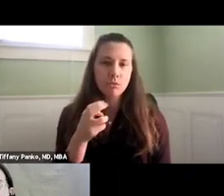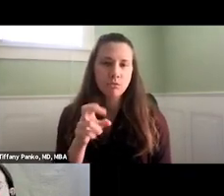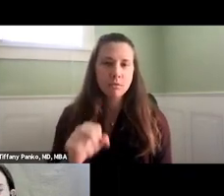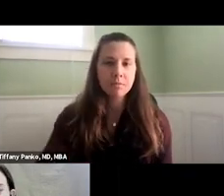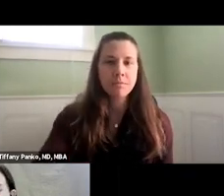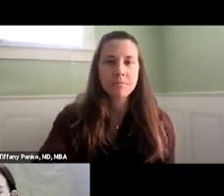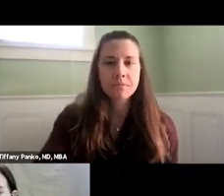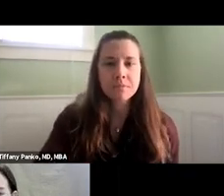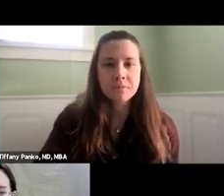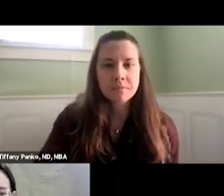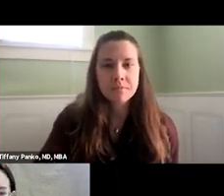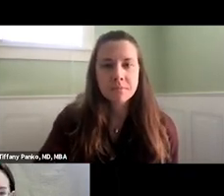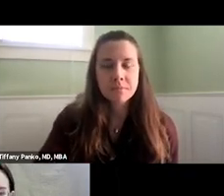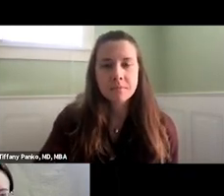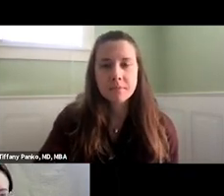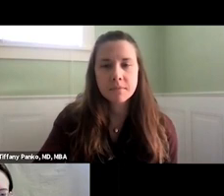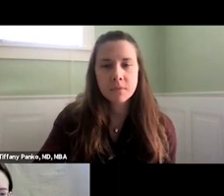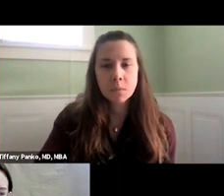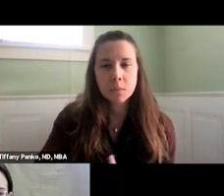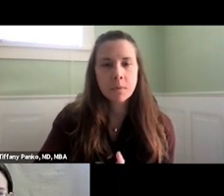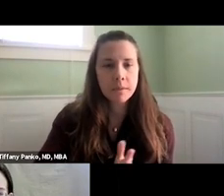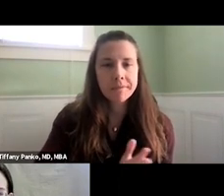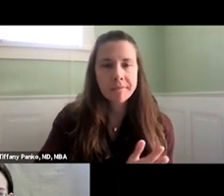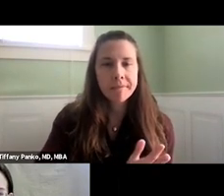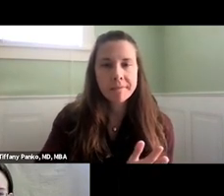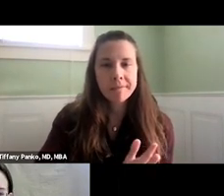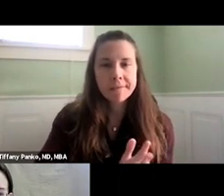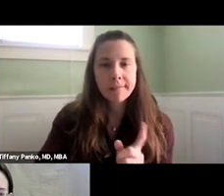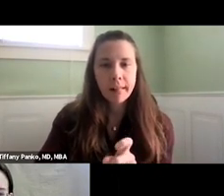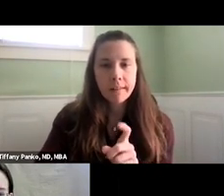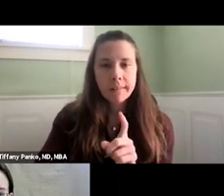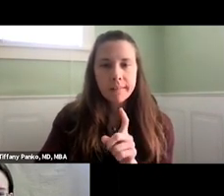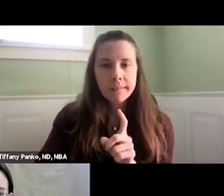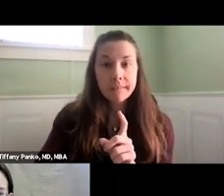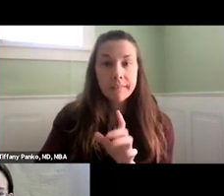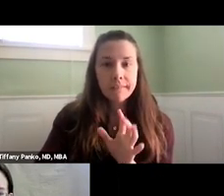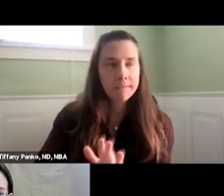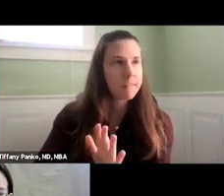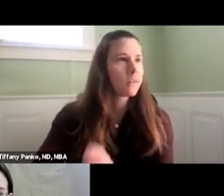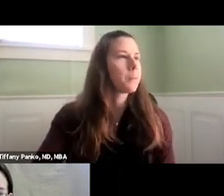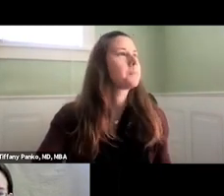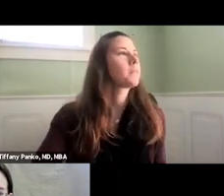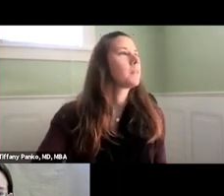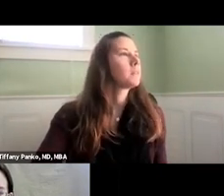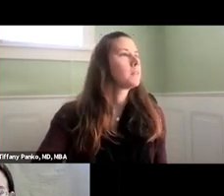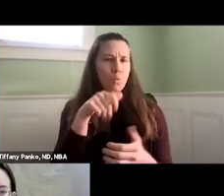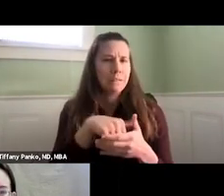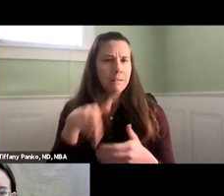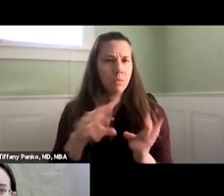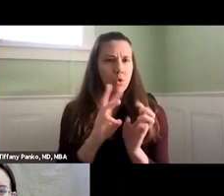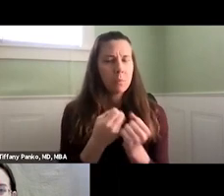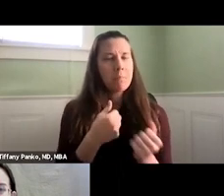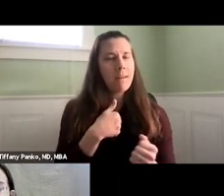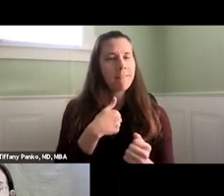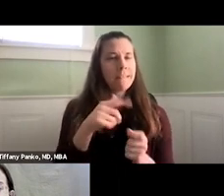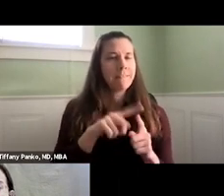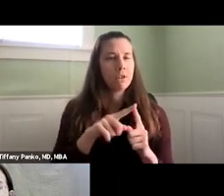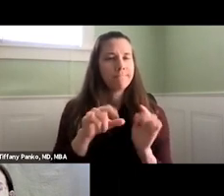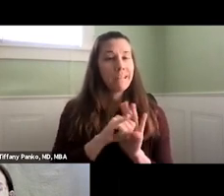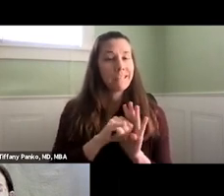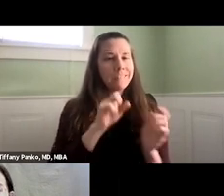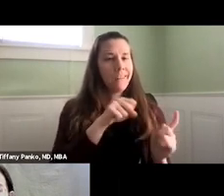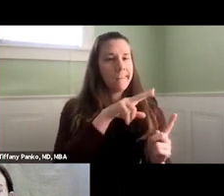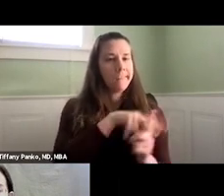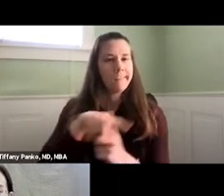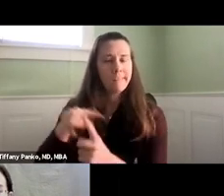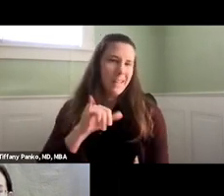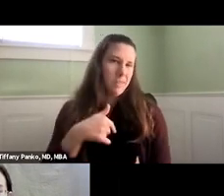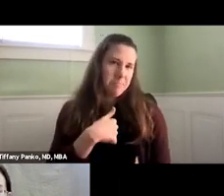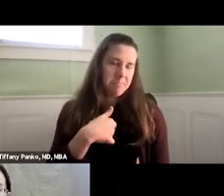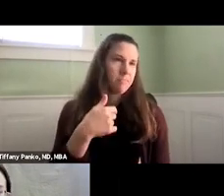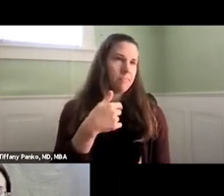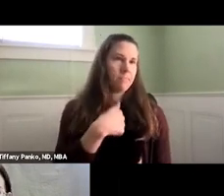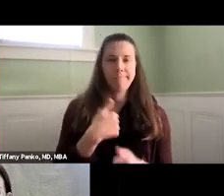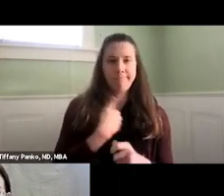My pronouns are she and her. So some of the others in this workshop have different identities